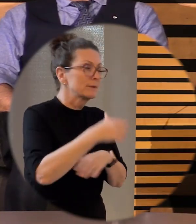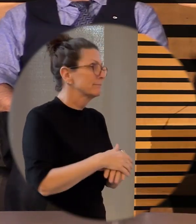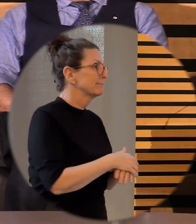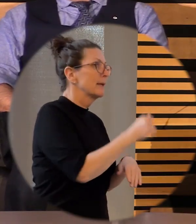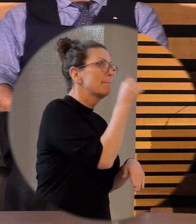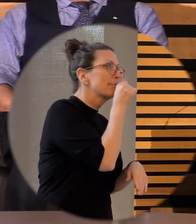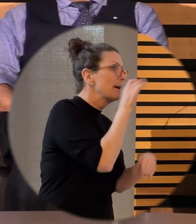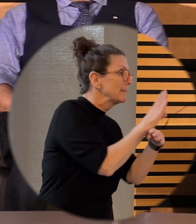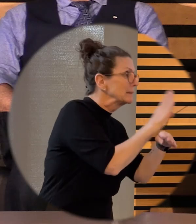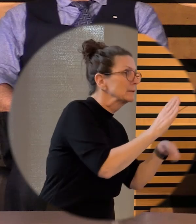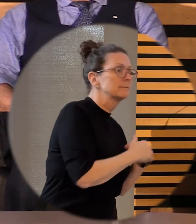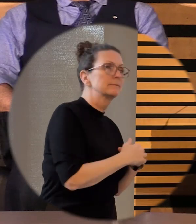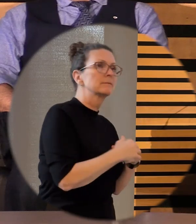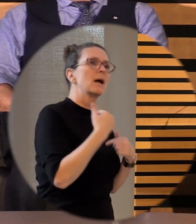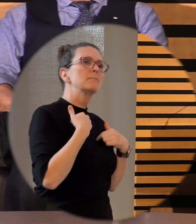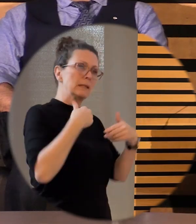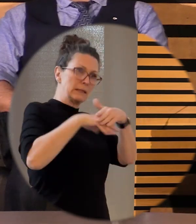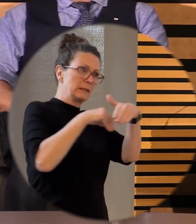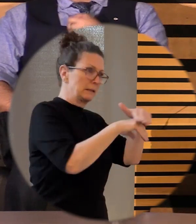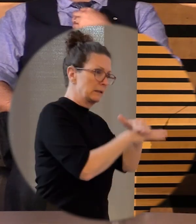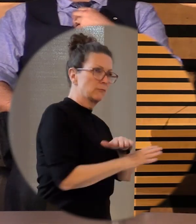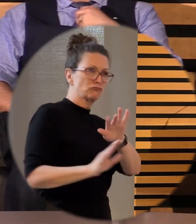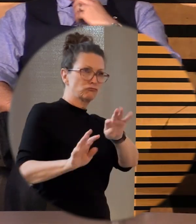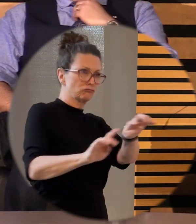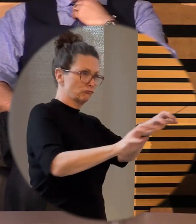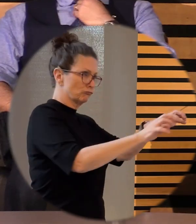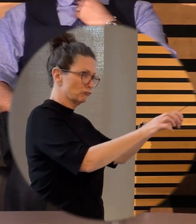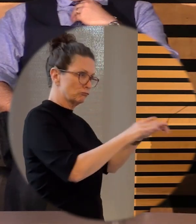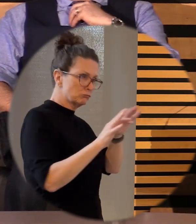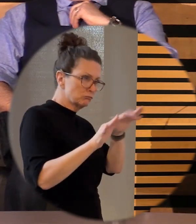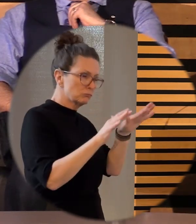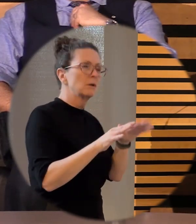said tell me how do you recruit persons with disabilities be part of this and even though